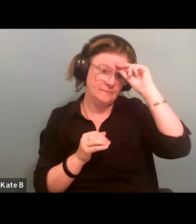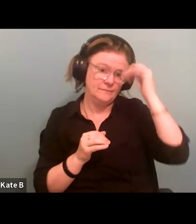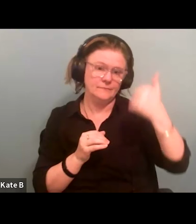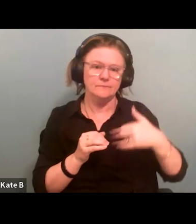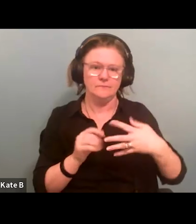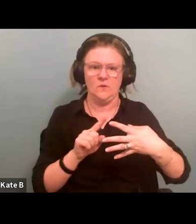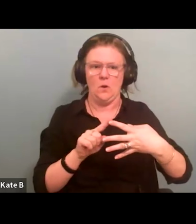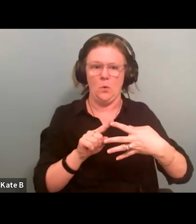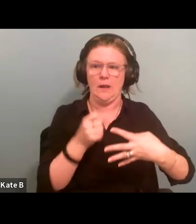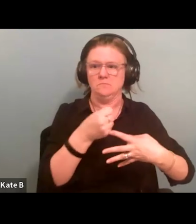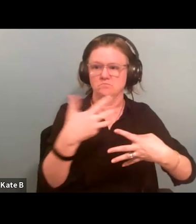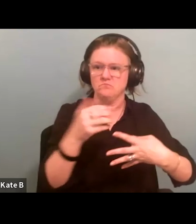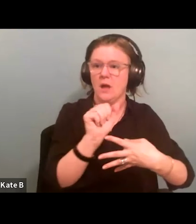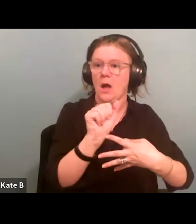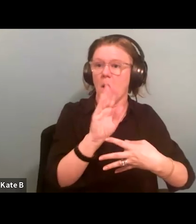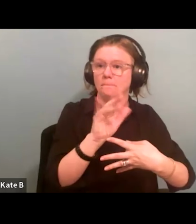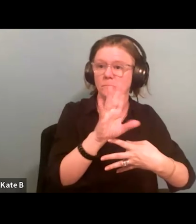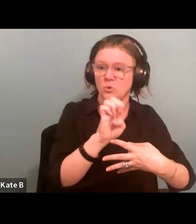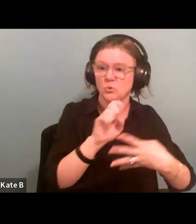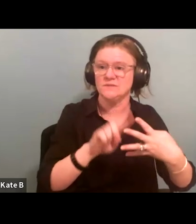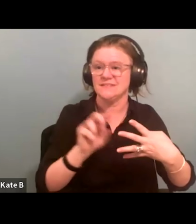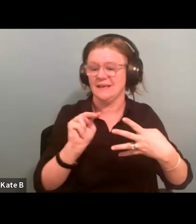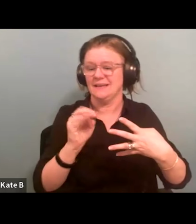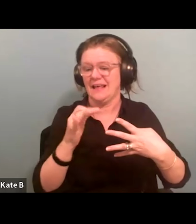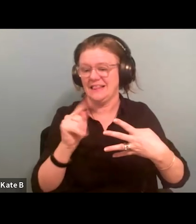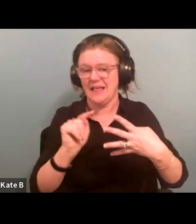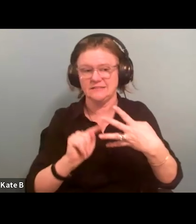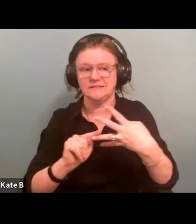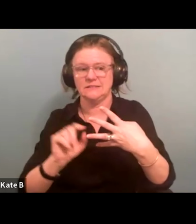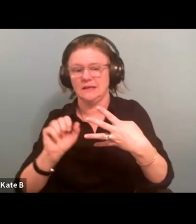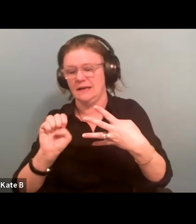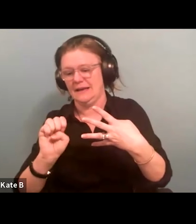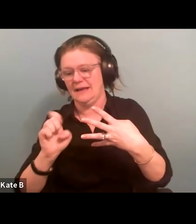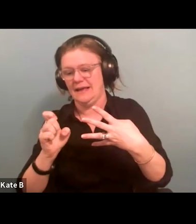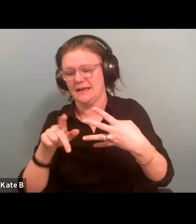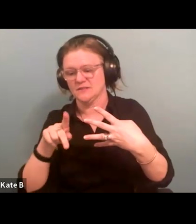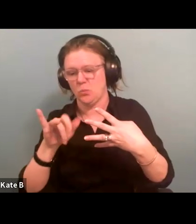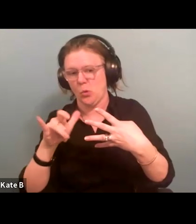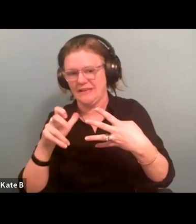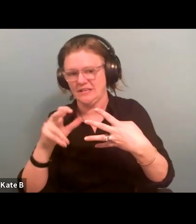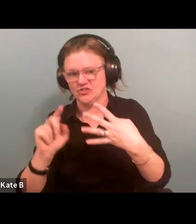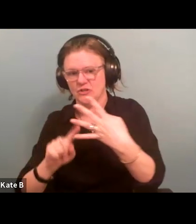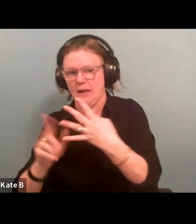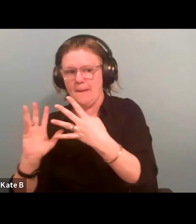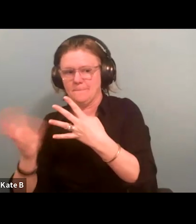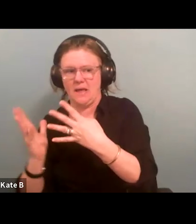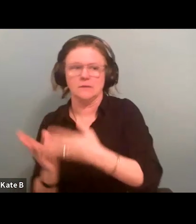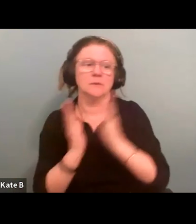is considered abuse, what's considered neglect, what's considered exploitation, and what's considered abandonment.